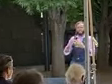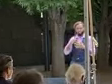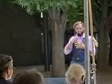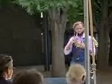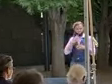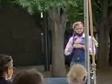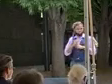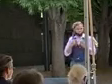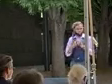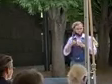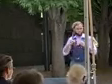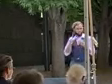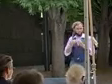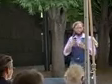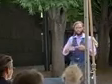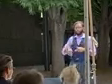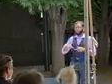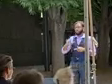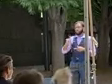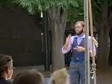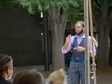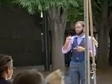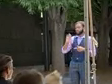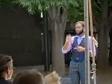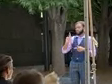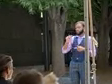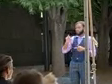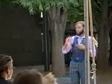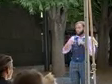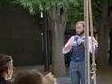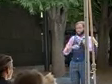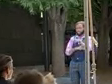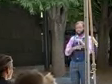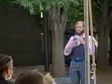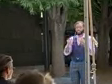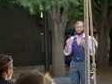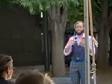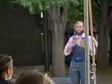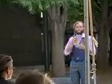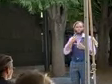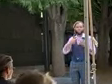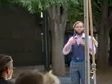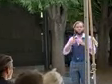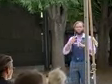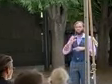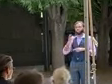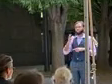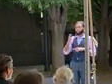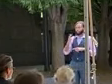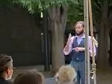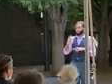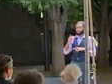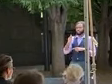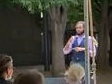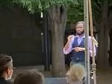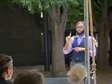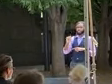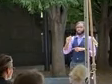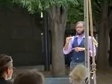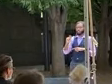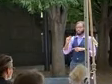the Blum Kovler Foundation, and our good friends at the Christopher & Dana Reeve Foundation.